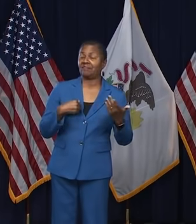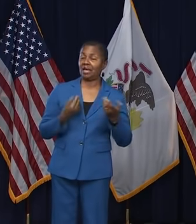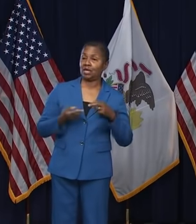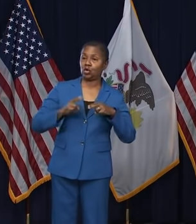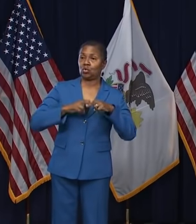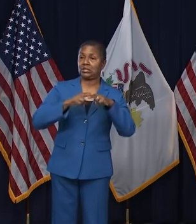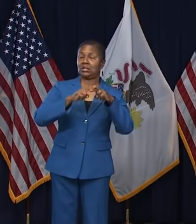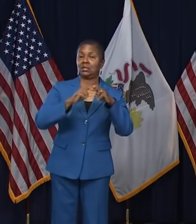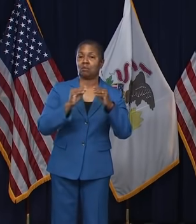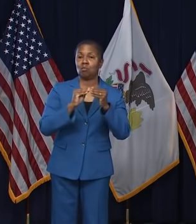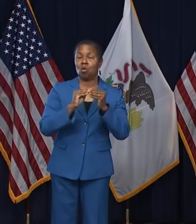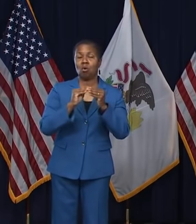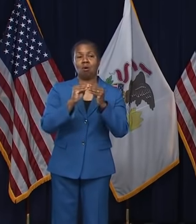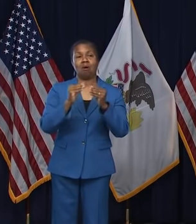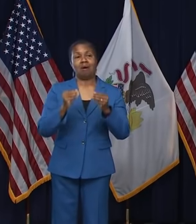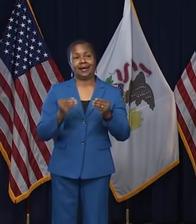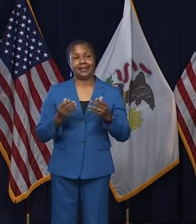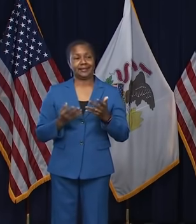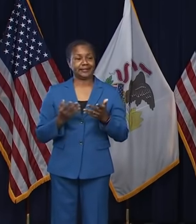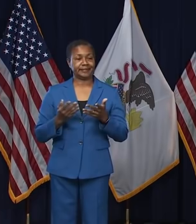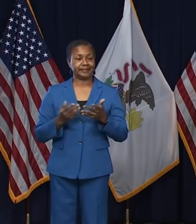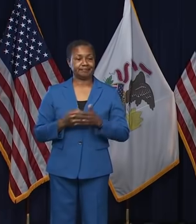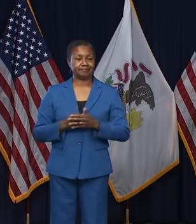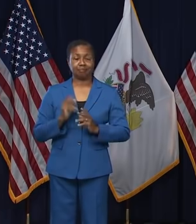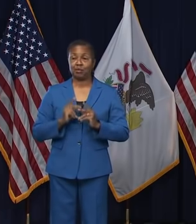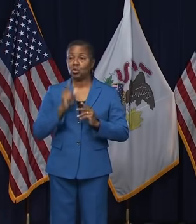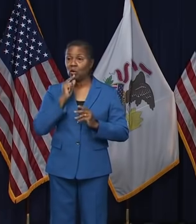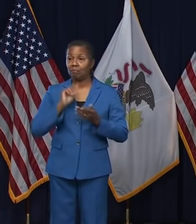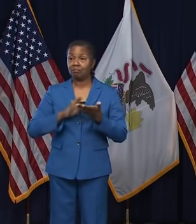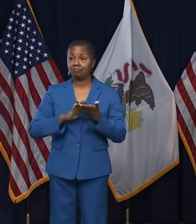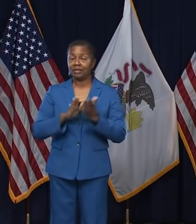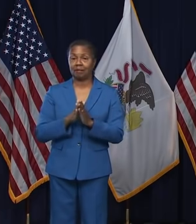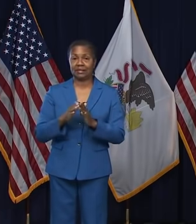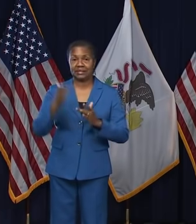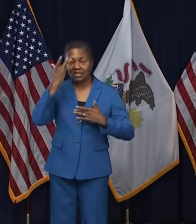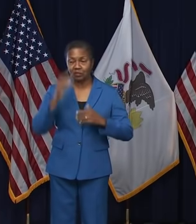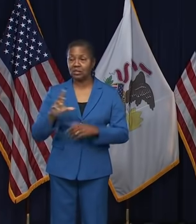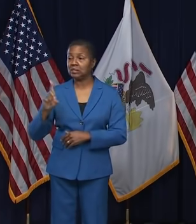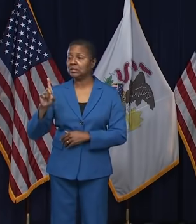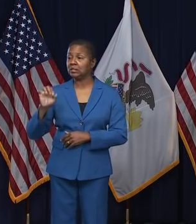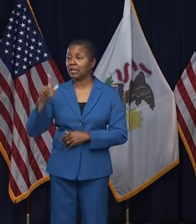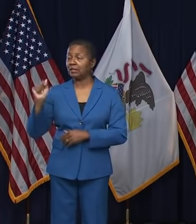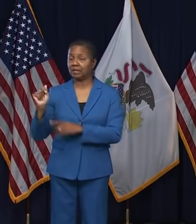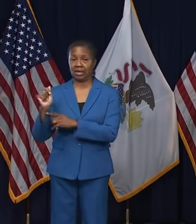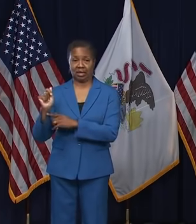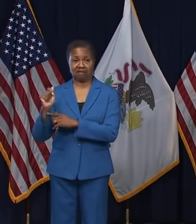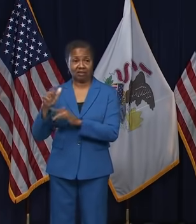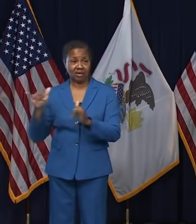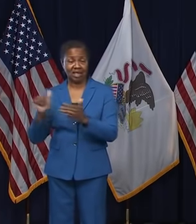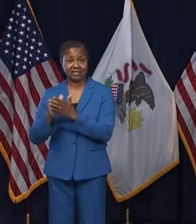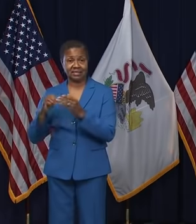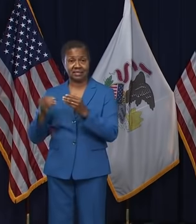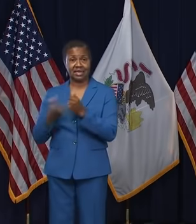here as doctors you can stand here that that we have an